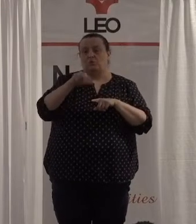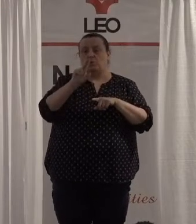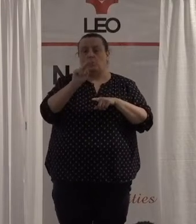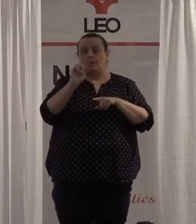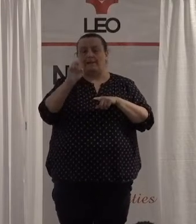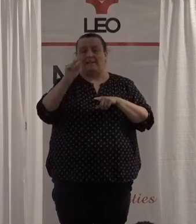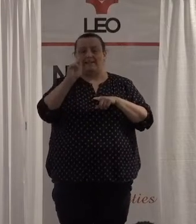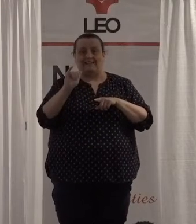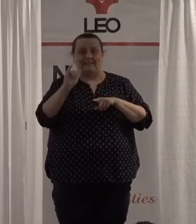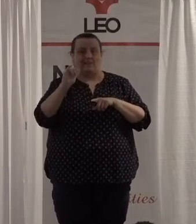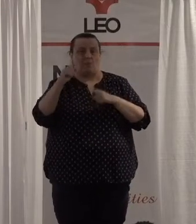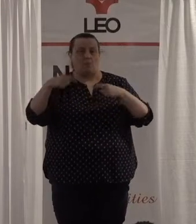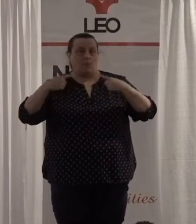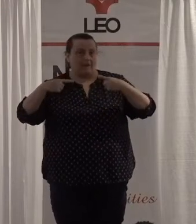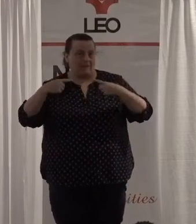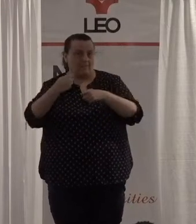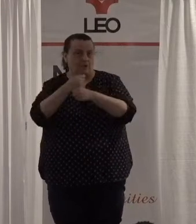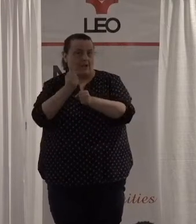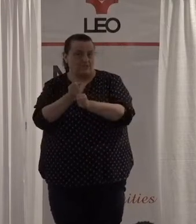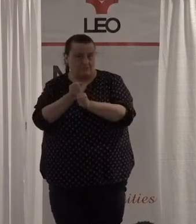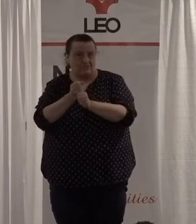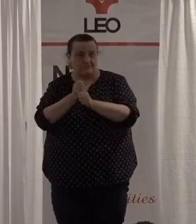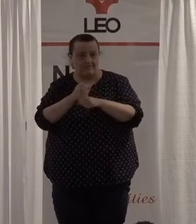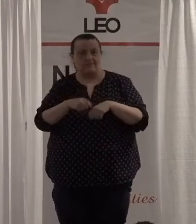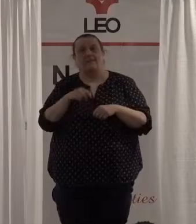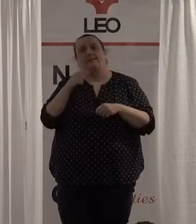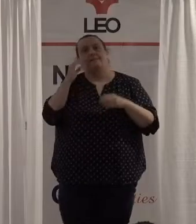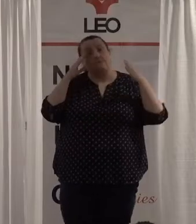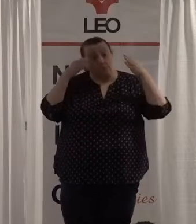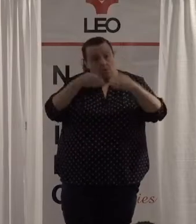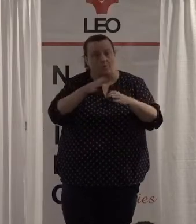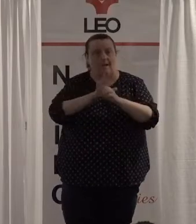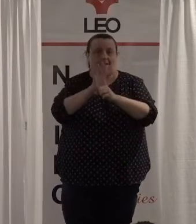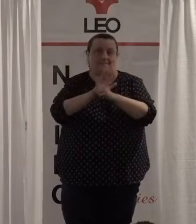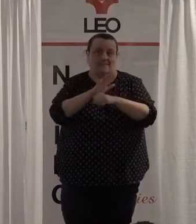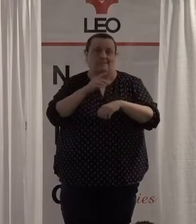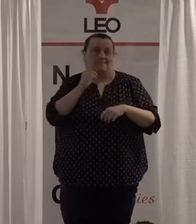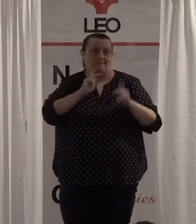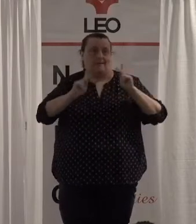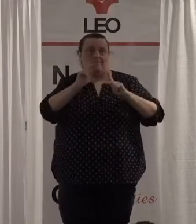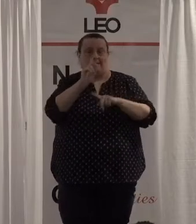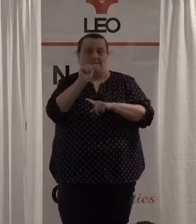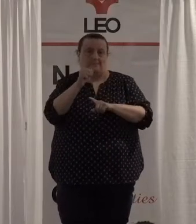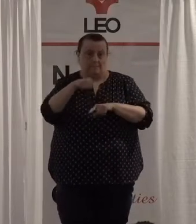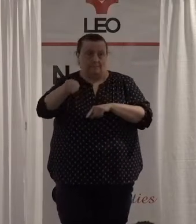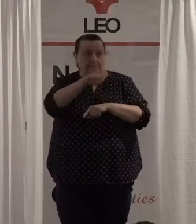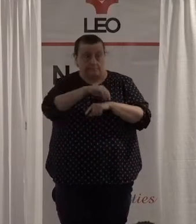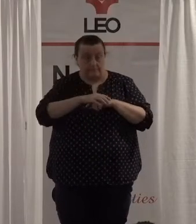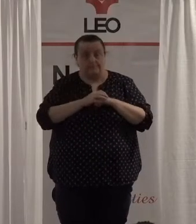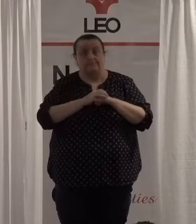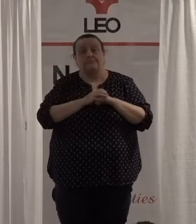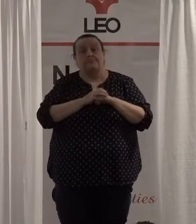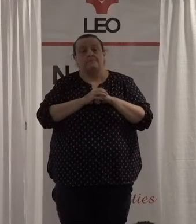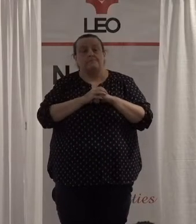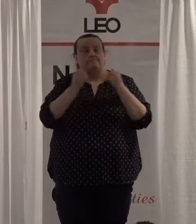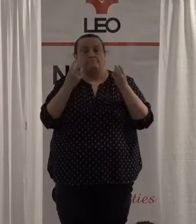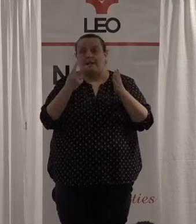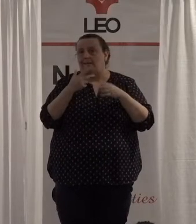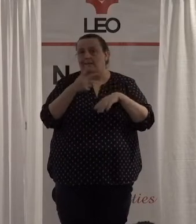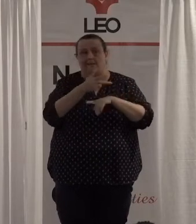A MULTIMEDIA COMPANY WITH A FOCUS ON ADVOCACY FOR PERSONS WITH DISABILITIES. HE MADE MANY VIDEOS ABOUT LIFE